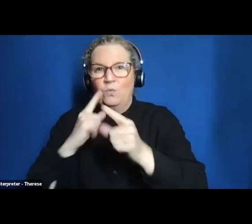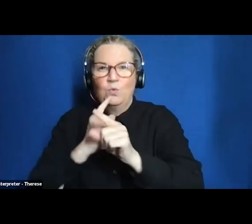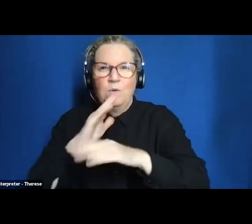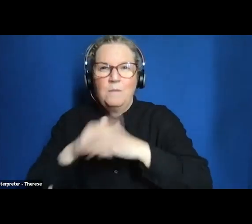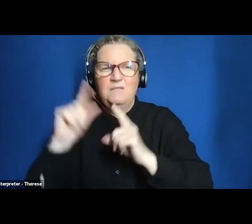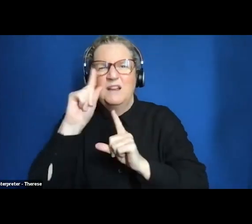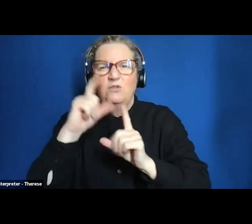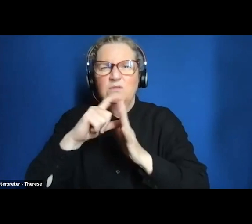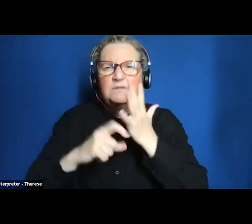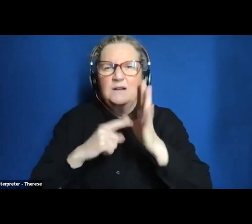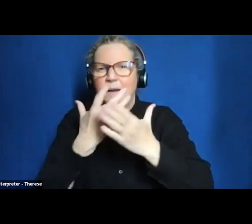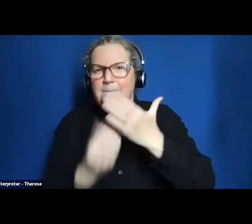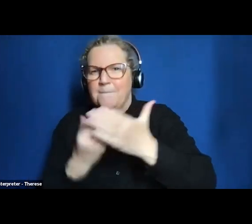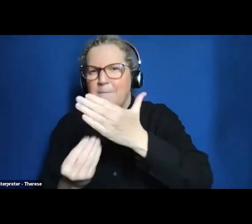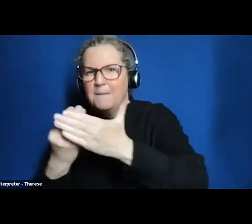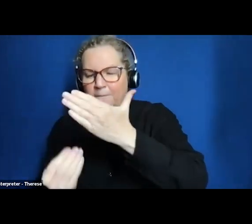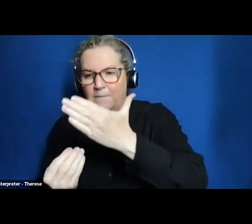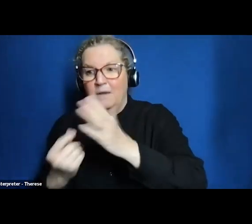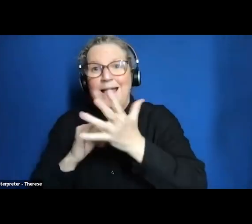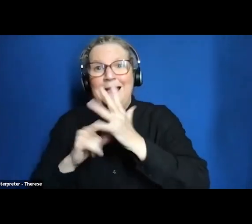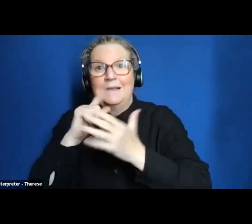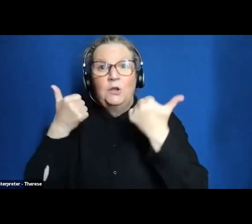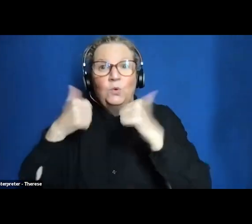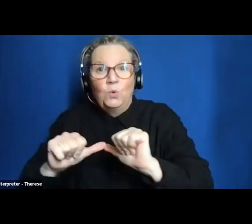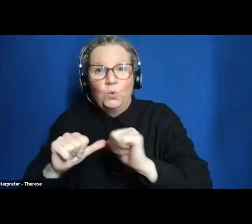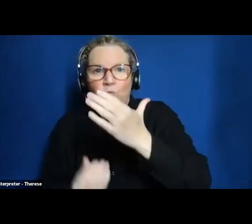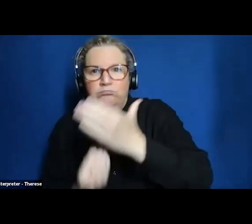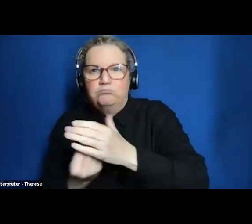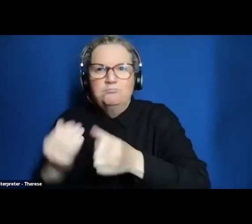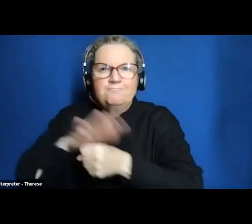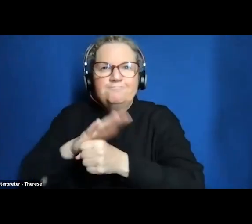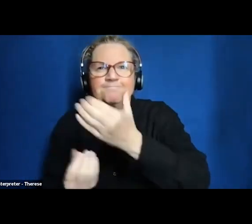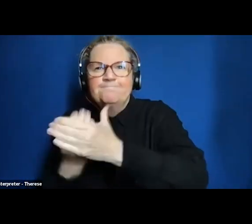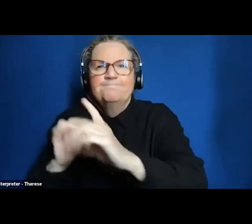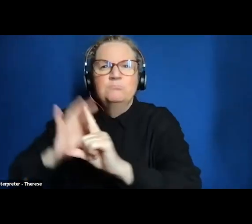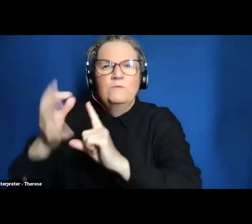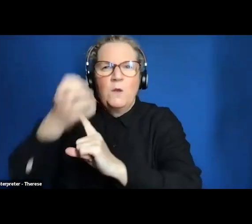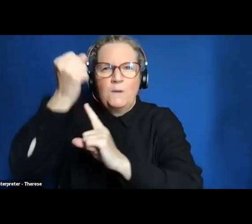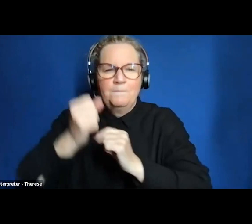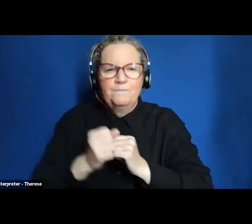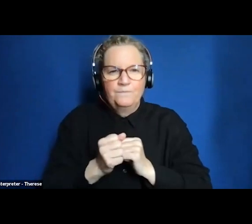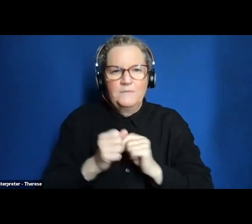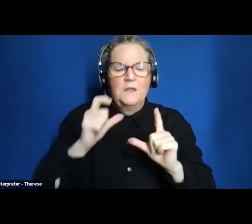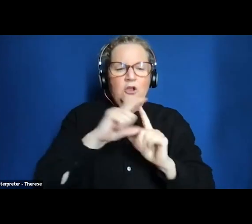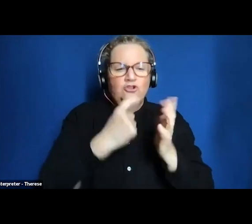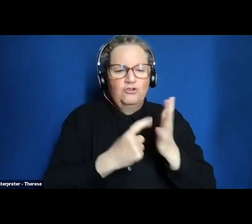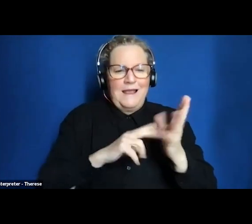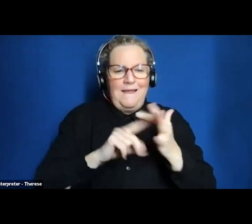and how the asset could be used to improve outcomes for people with disability. Dr. Avery will discuss intersectionality